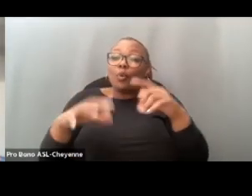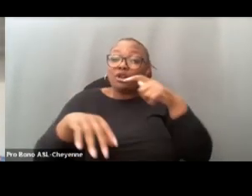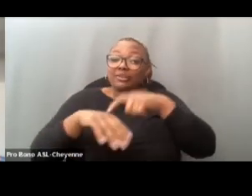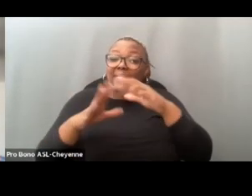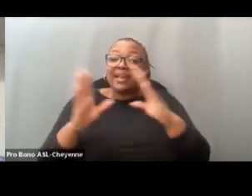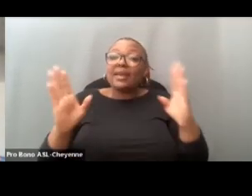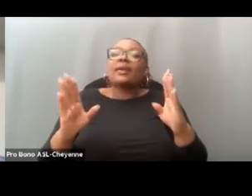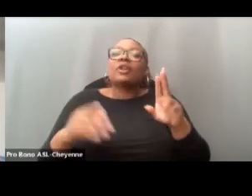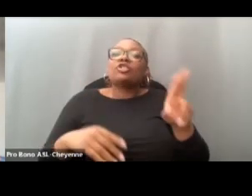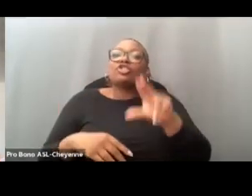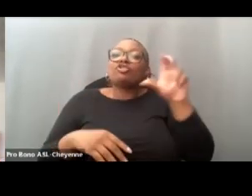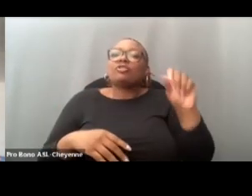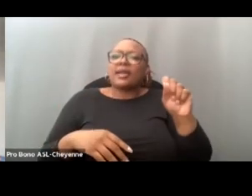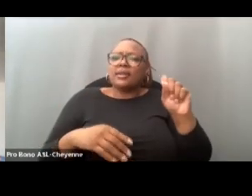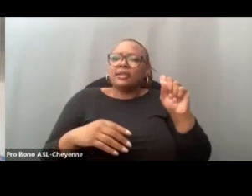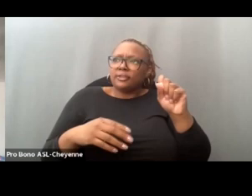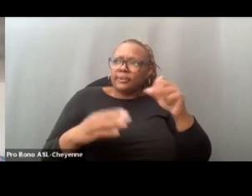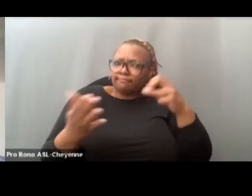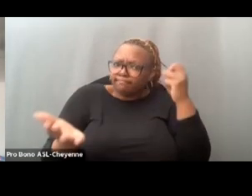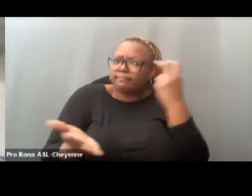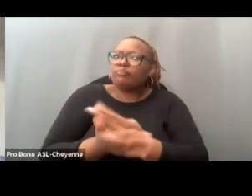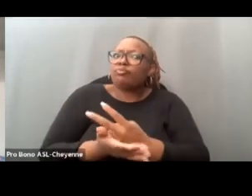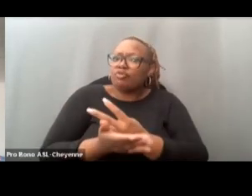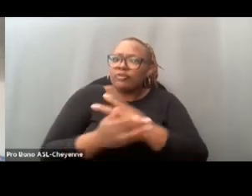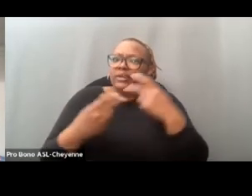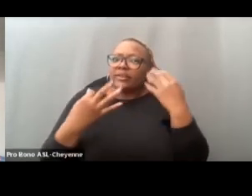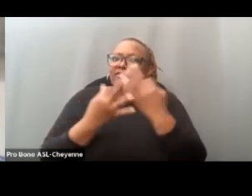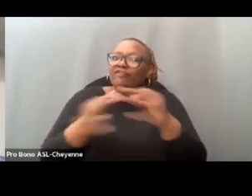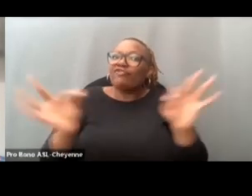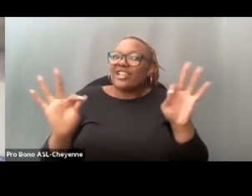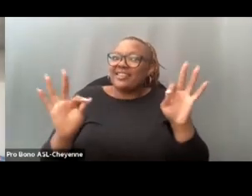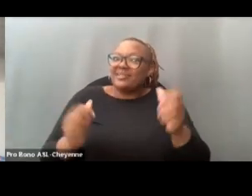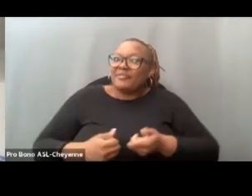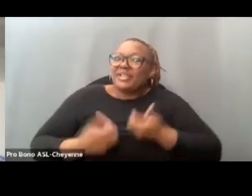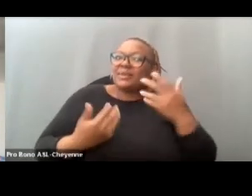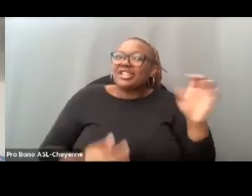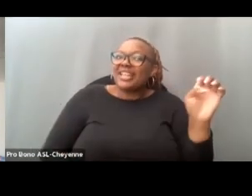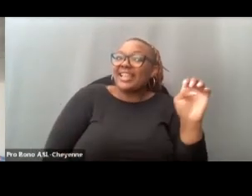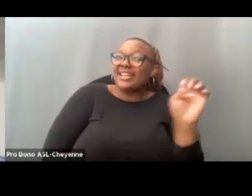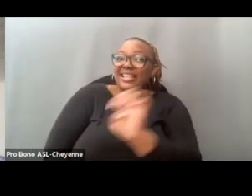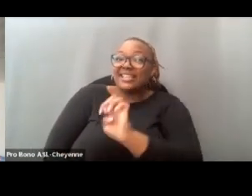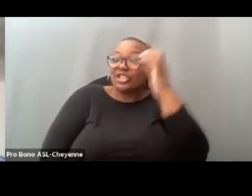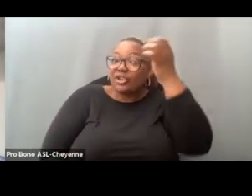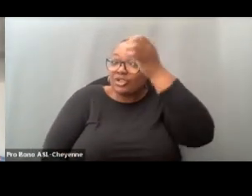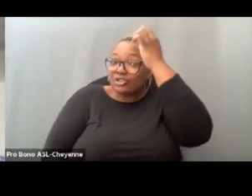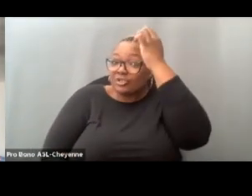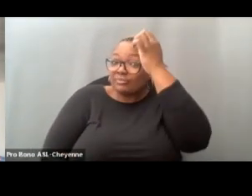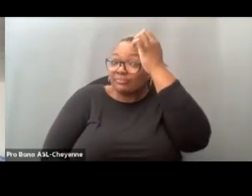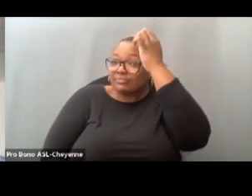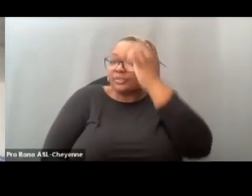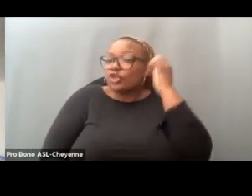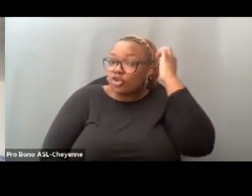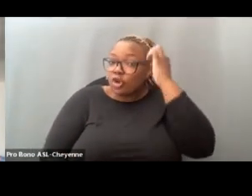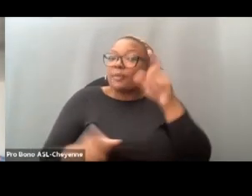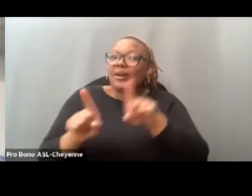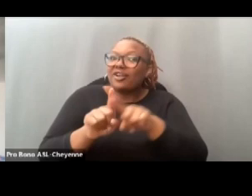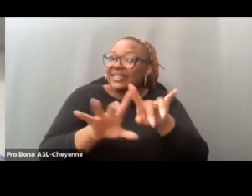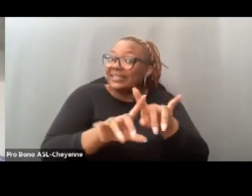for freedom of expression in Eastern Europe while at the very same time, as you all know very well,